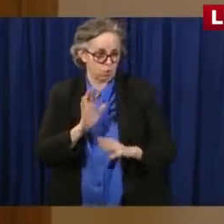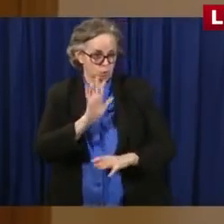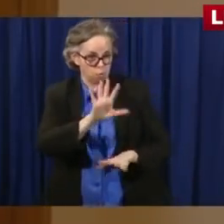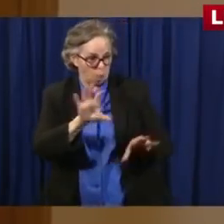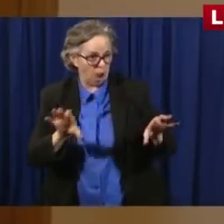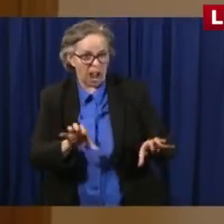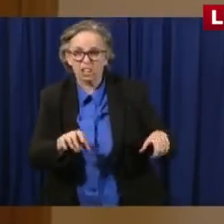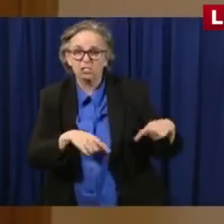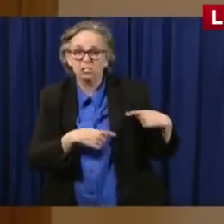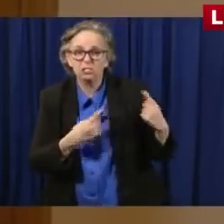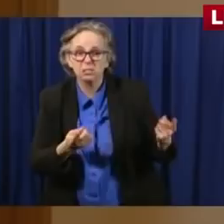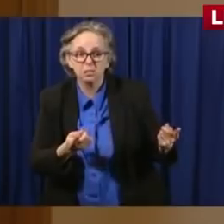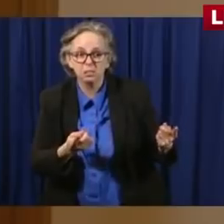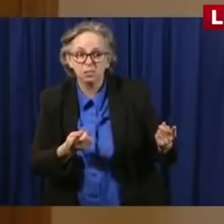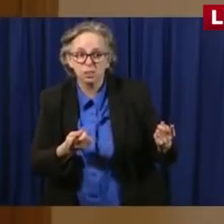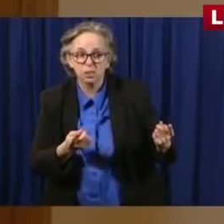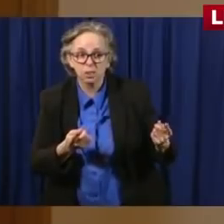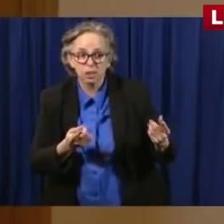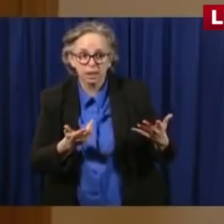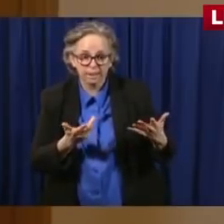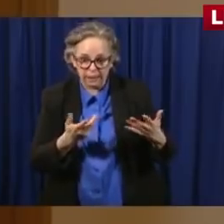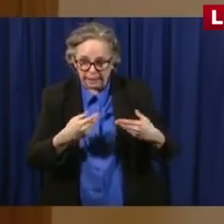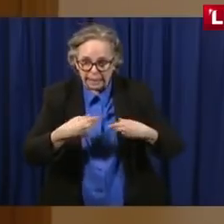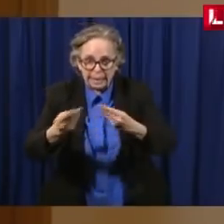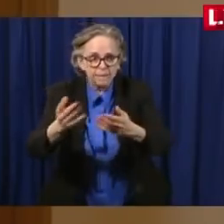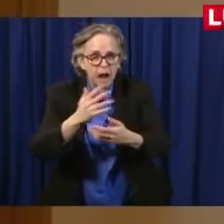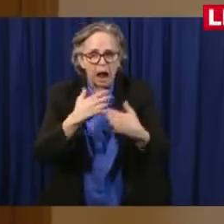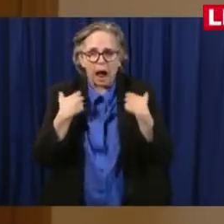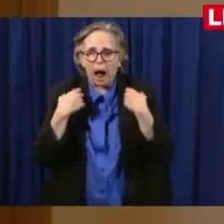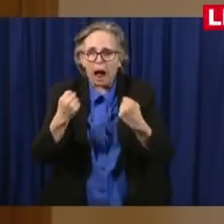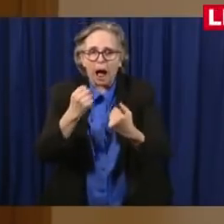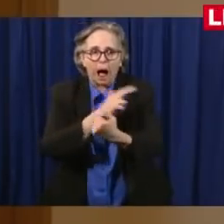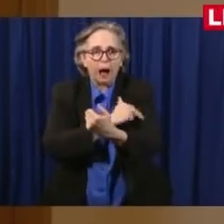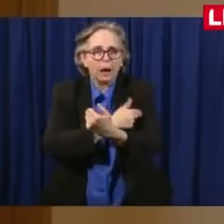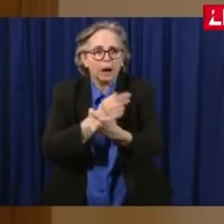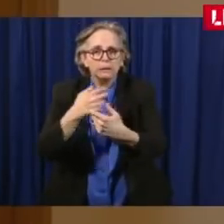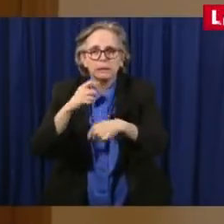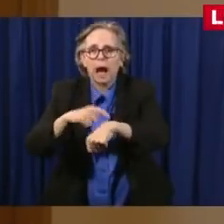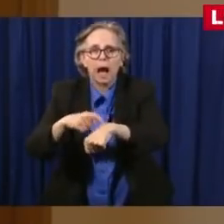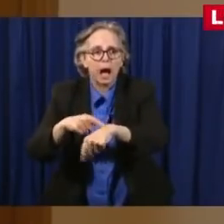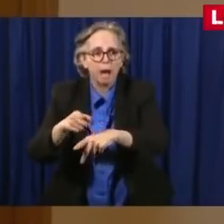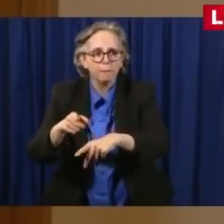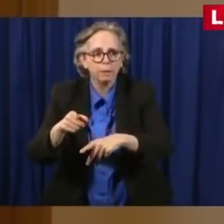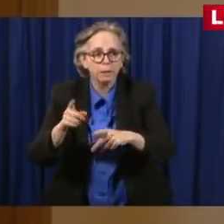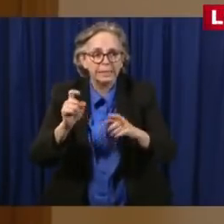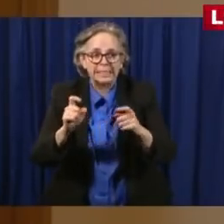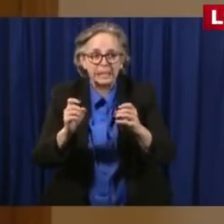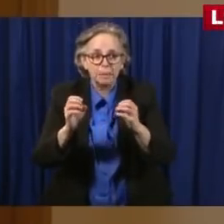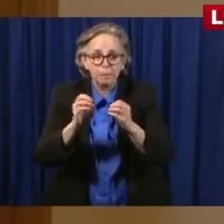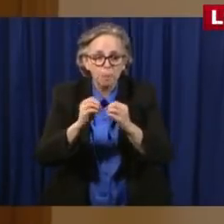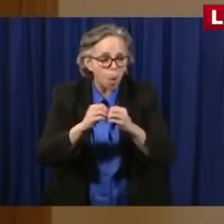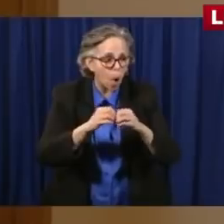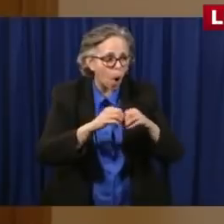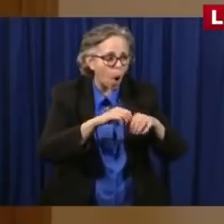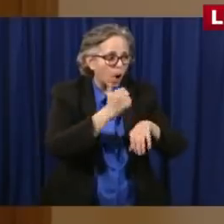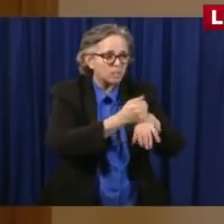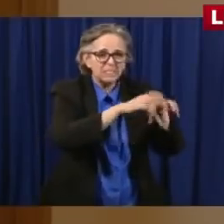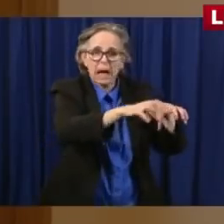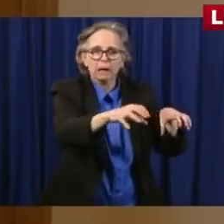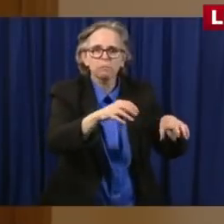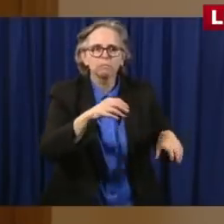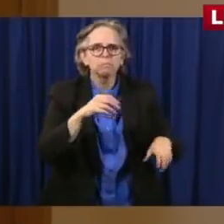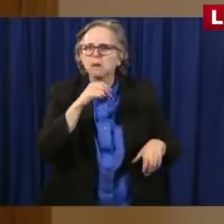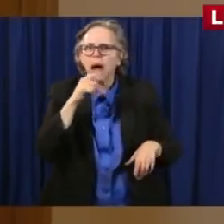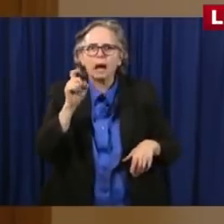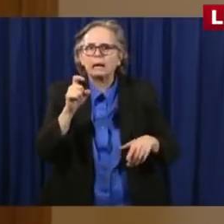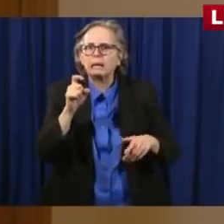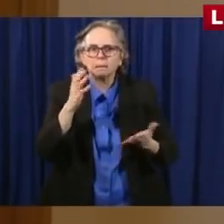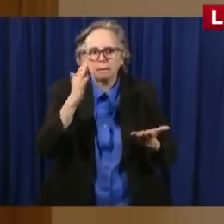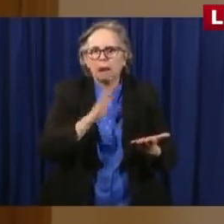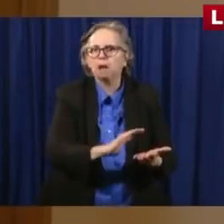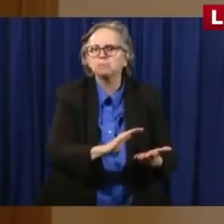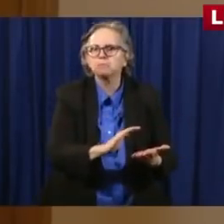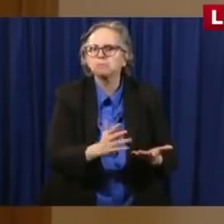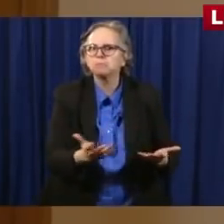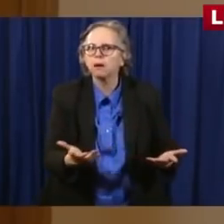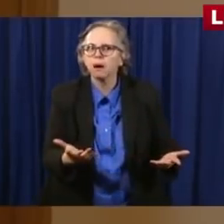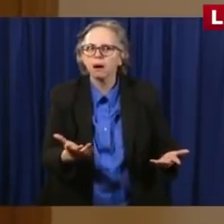WHAT THIS HAS DONE, WHAT YOU HAVE BOUGHT FOR HOSPITALS IS A WAY TO SHIFT.